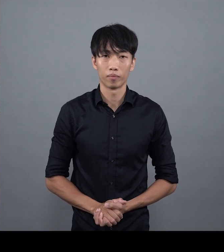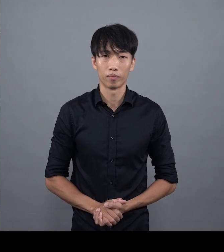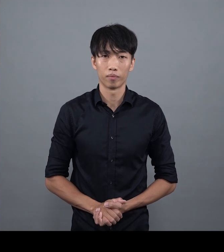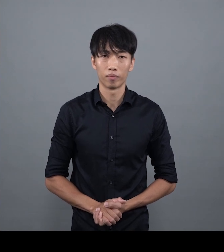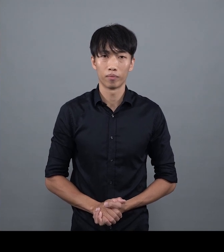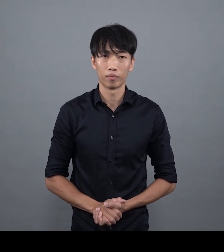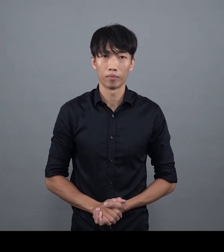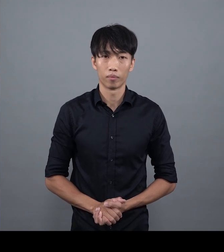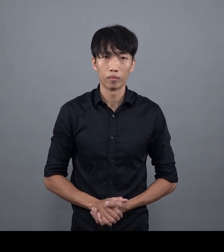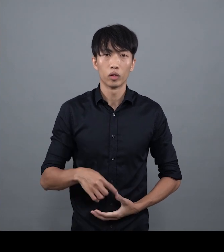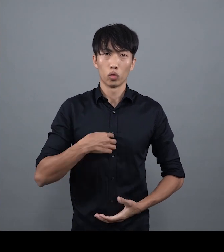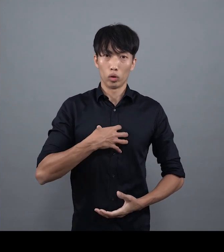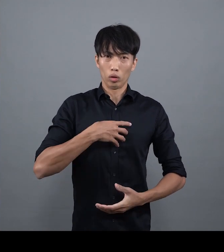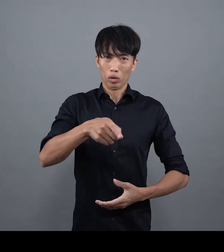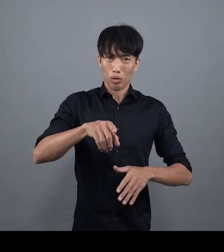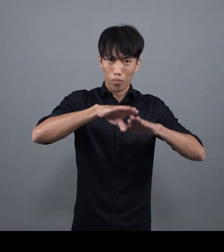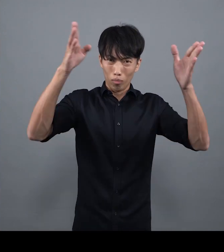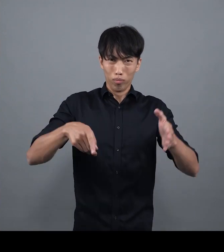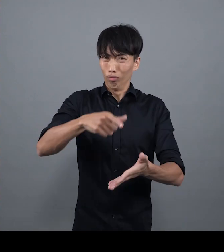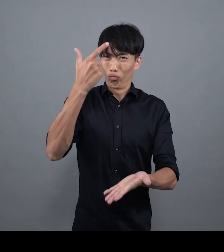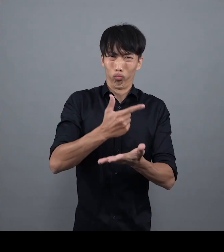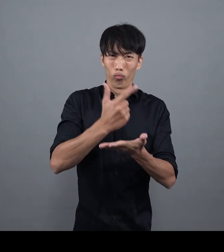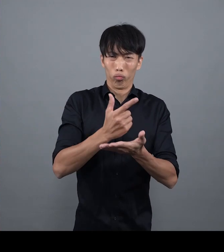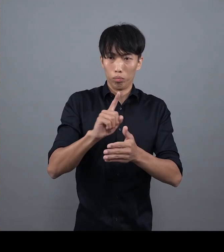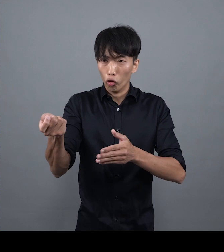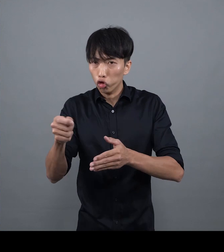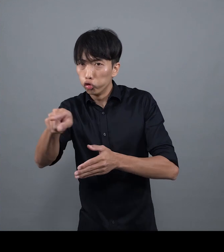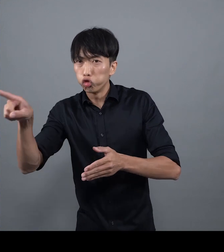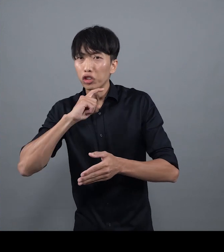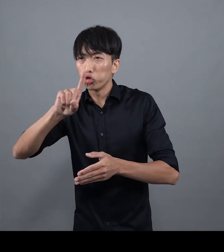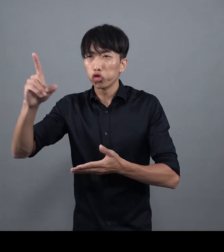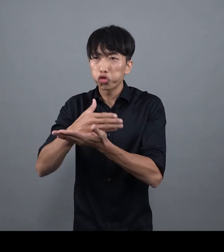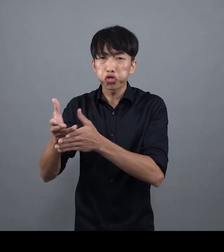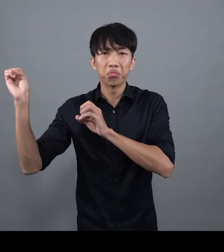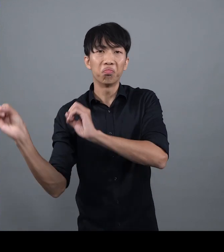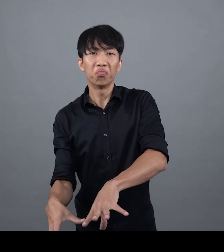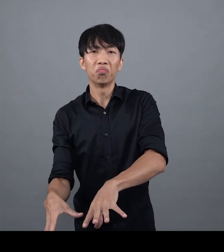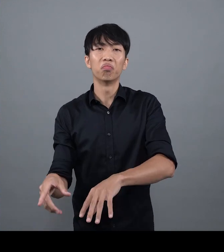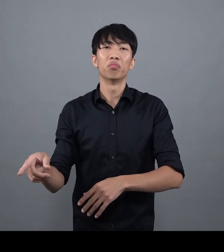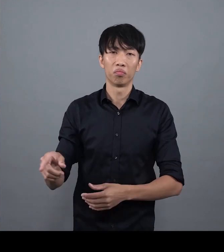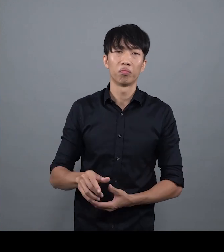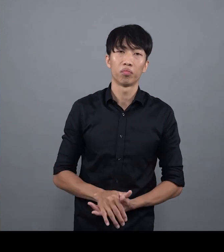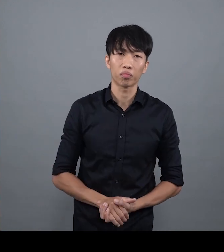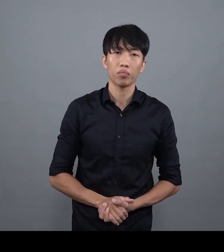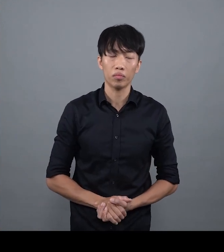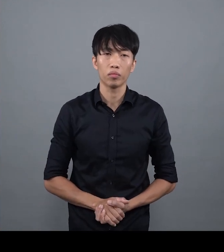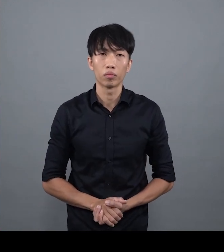I think what makes this shop valuable is that the things here were dumped by people nearby, from this district but especially from neighbouring areas